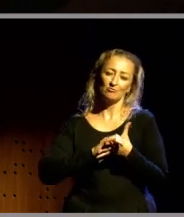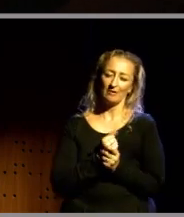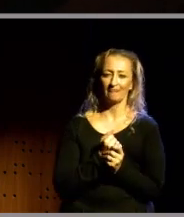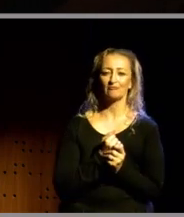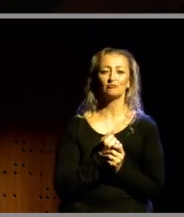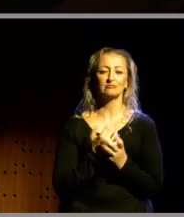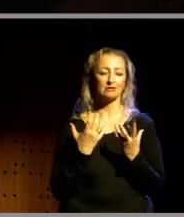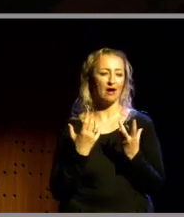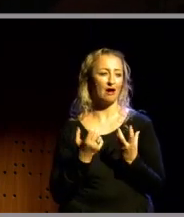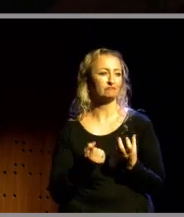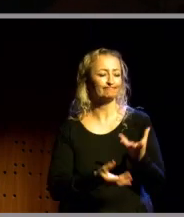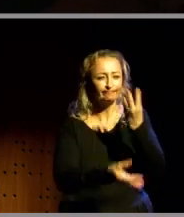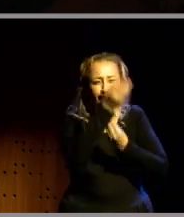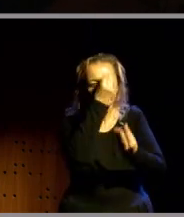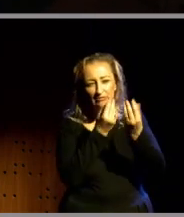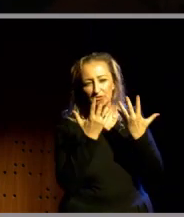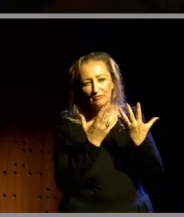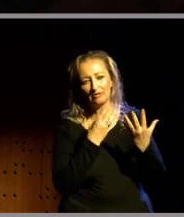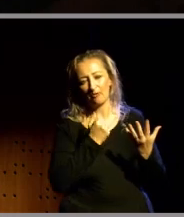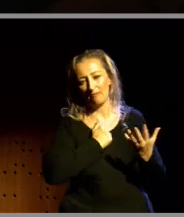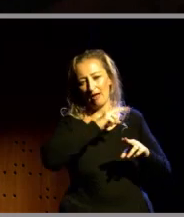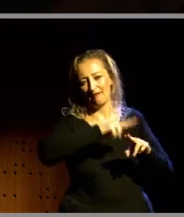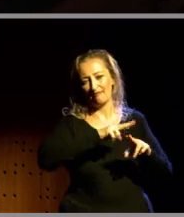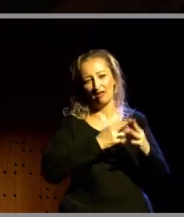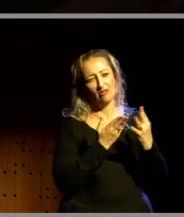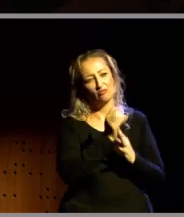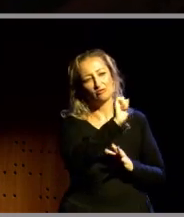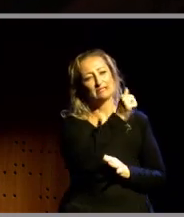much from him through his sweet demeanour.